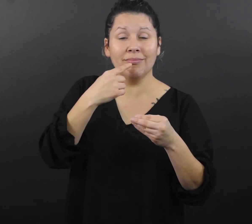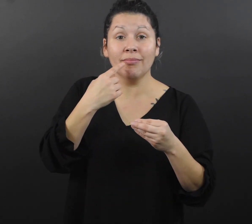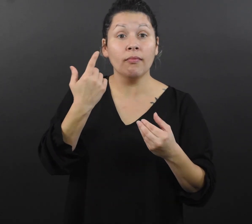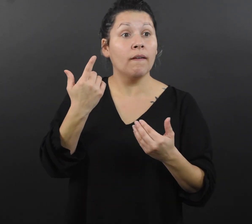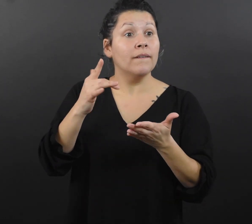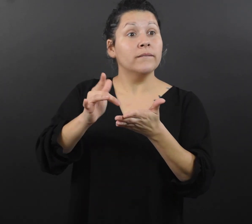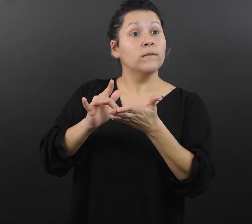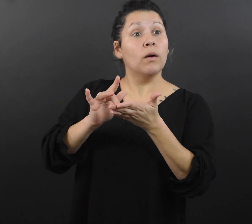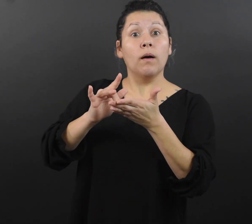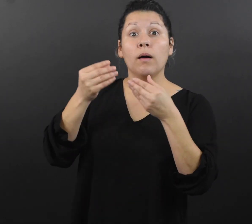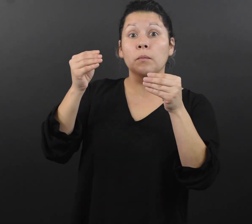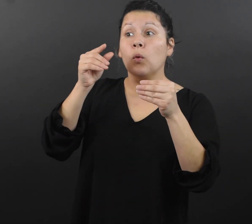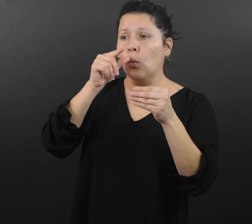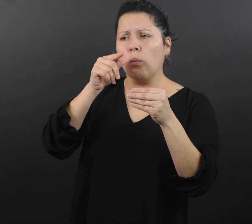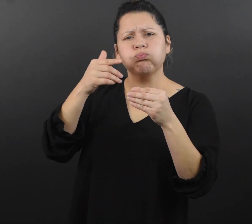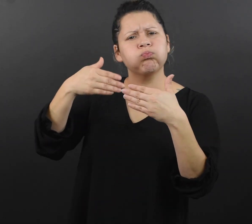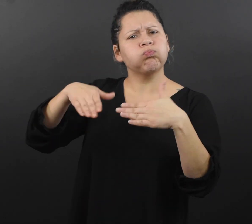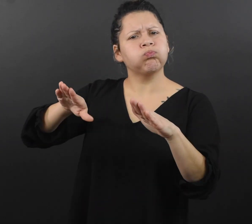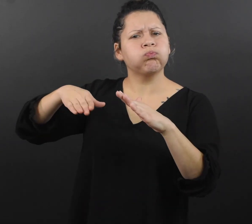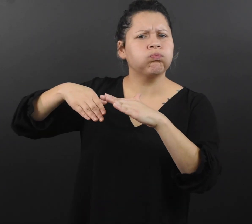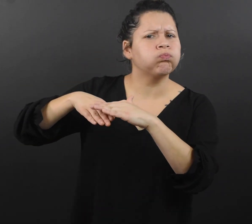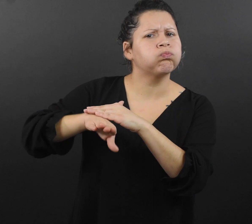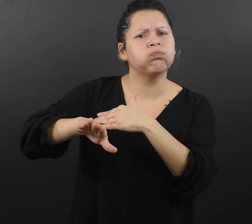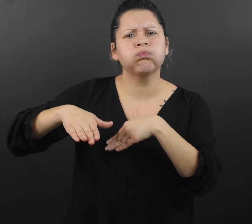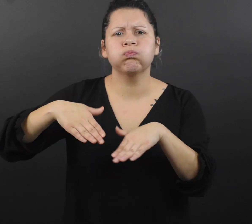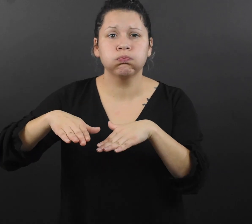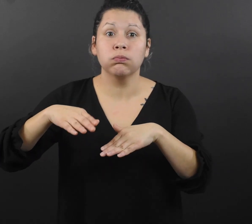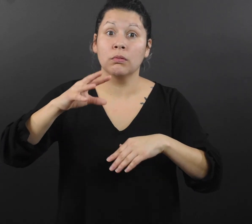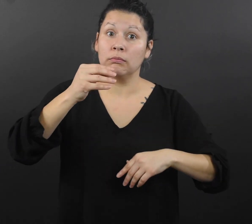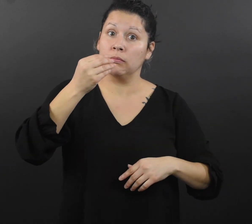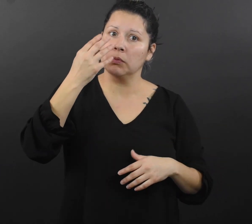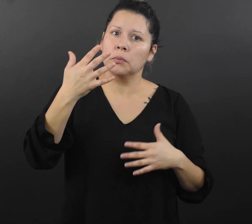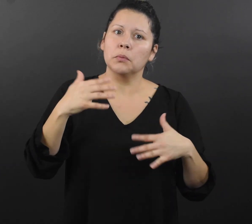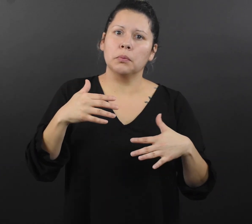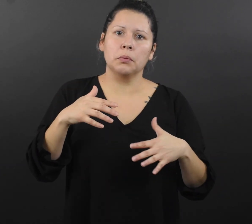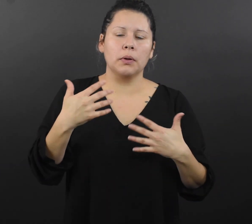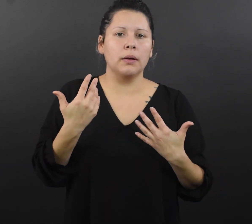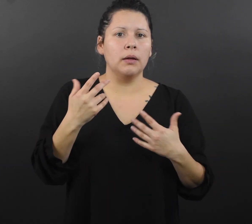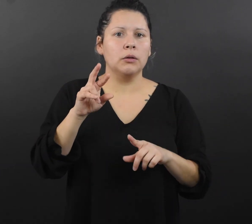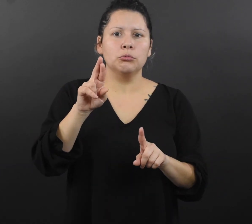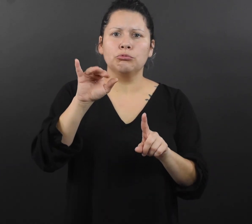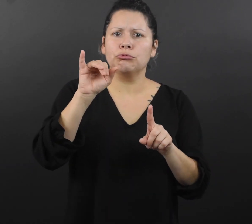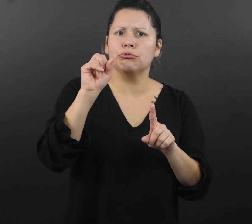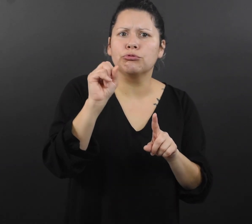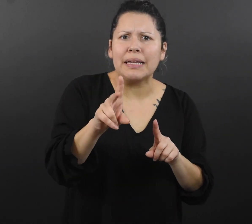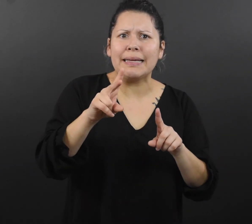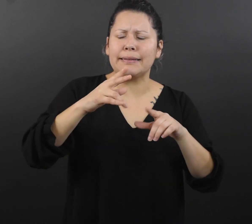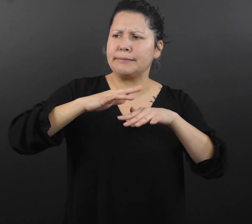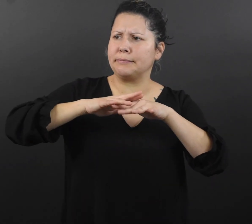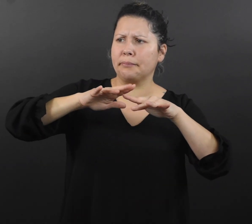“For walk-in pharmacies, it will be highly variable,” Heath says of the demand. “We are well